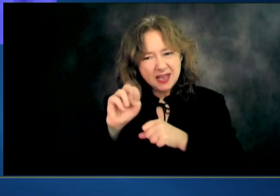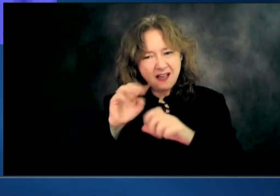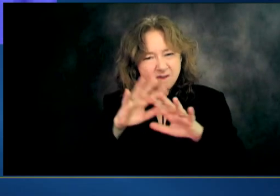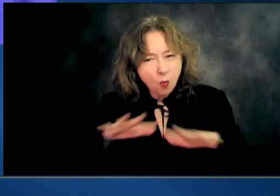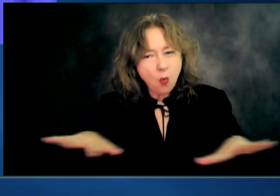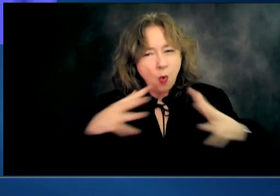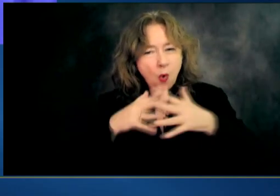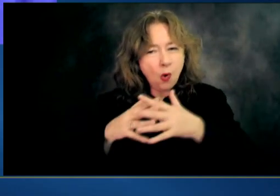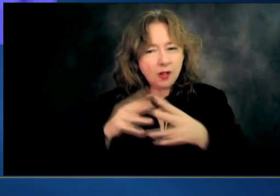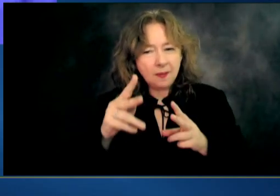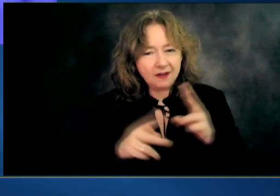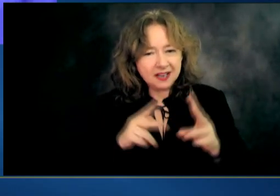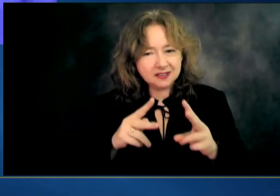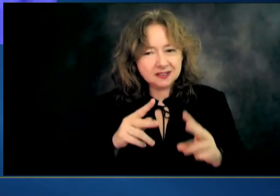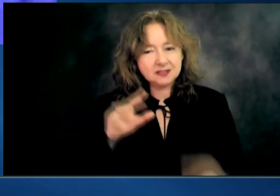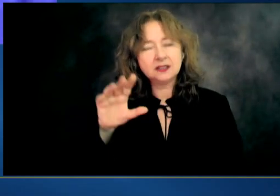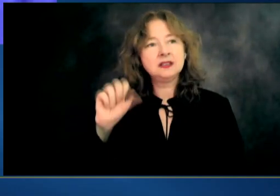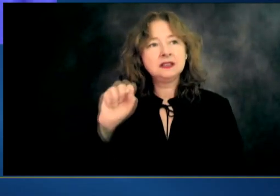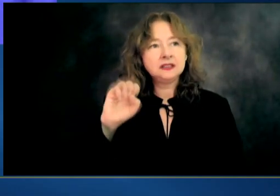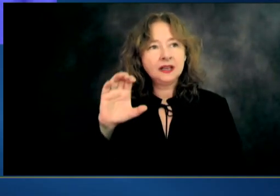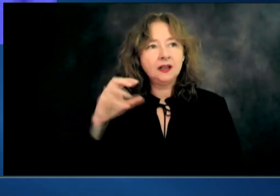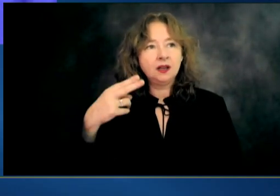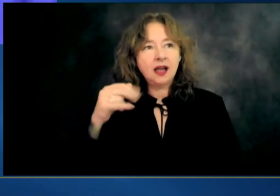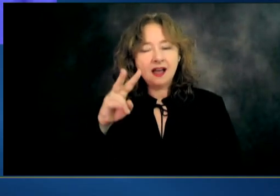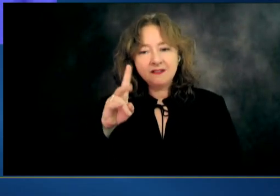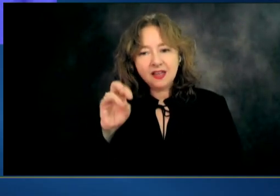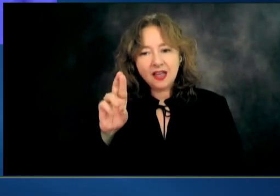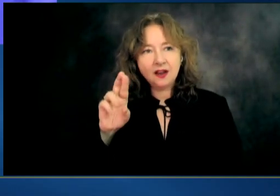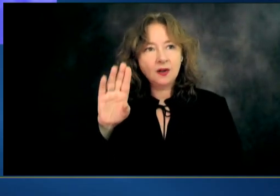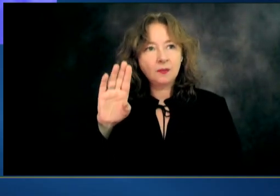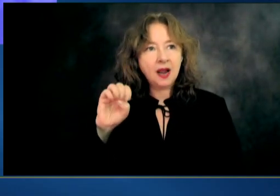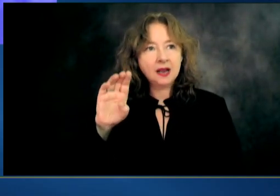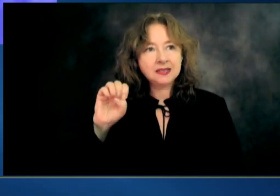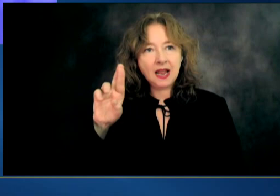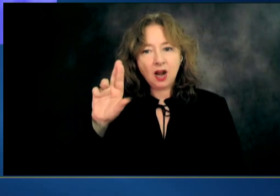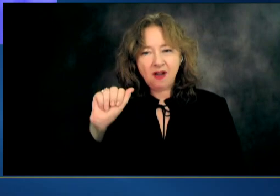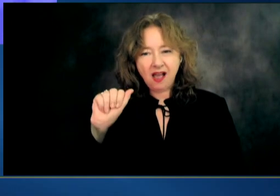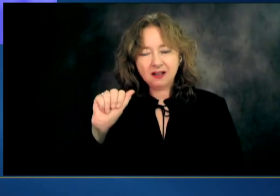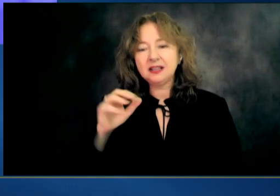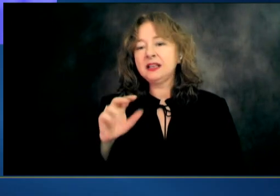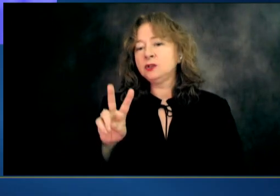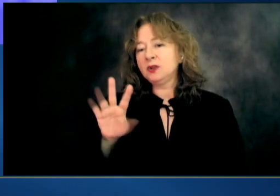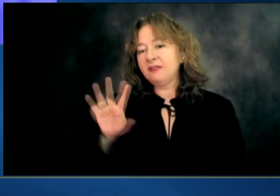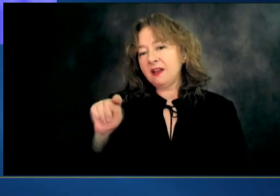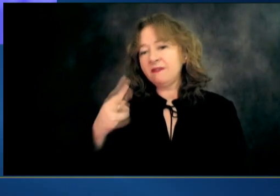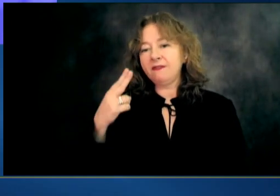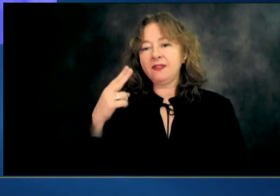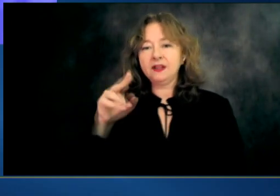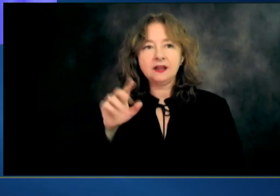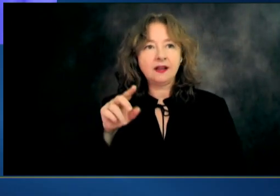Xavier Becerra serves as the 25th secretary of the Department of Health and Human Services